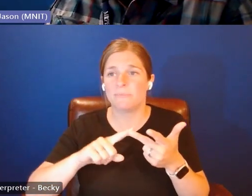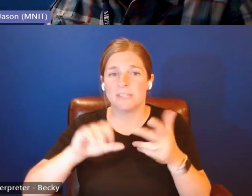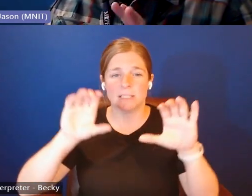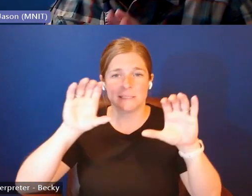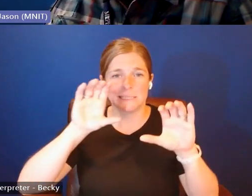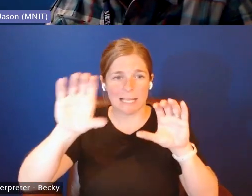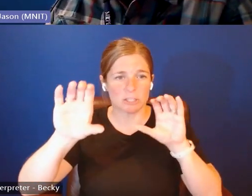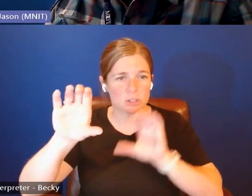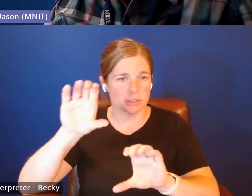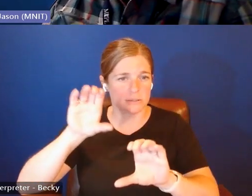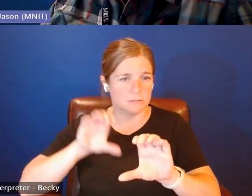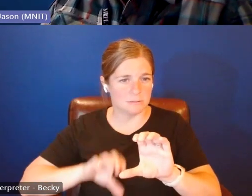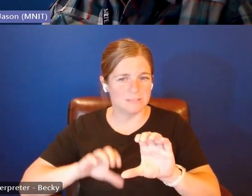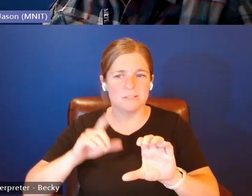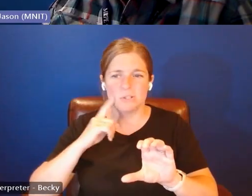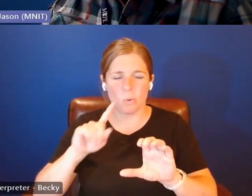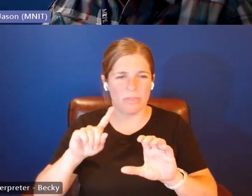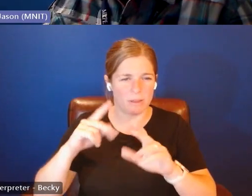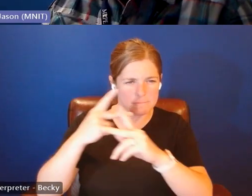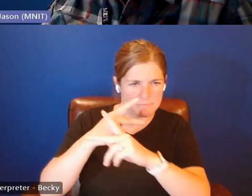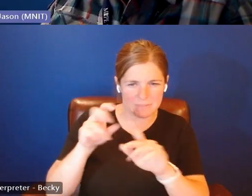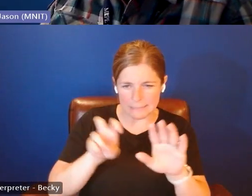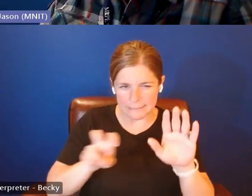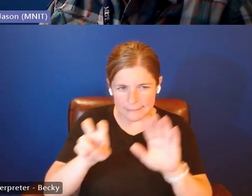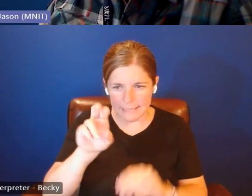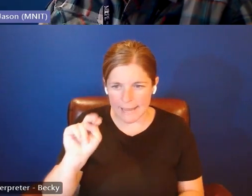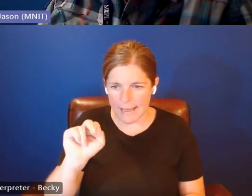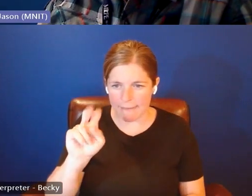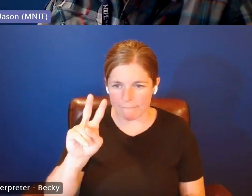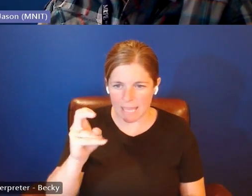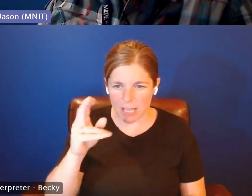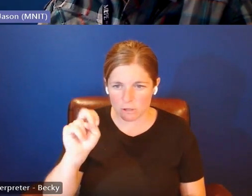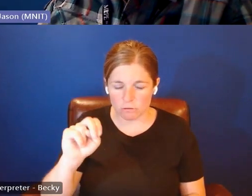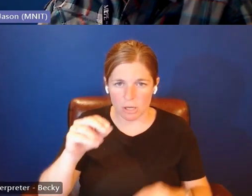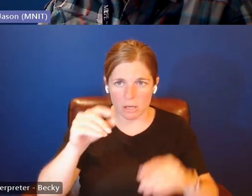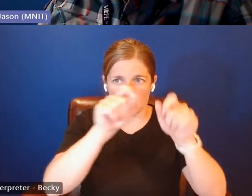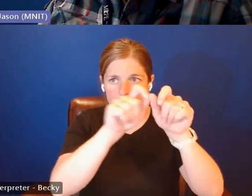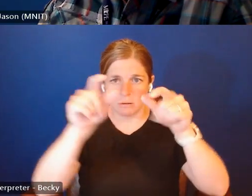so the navigation lists.